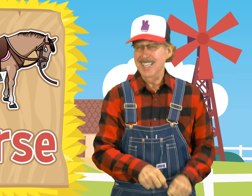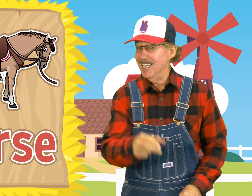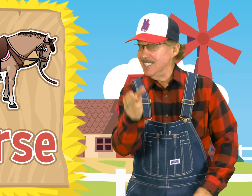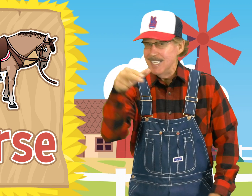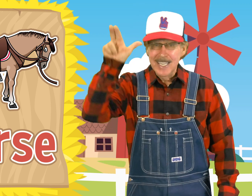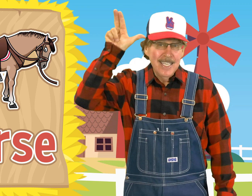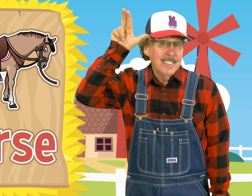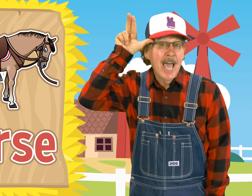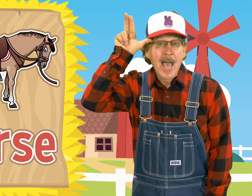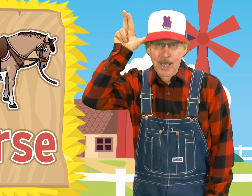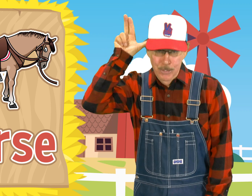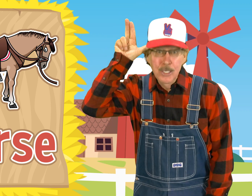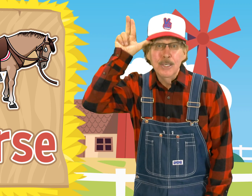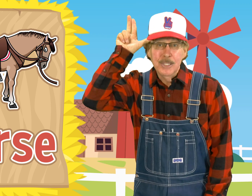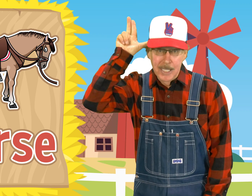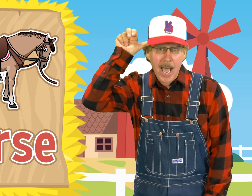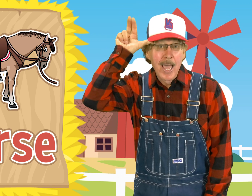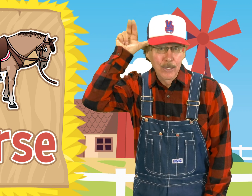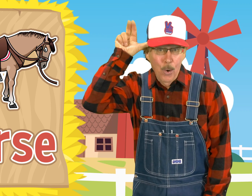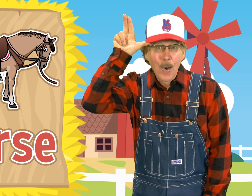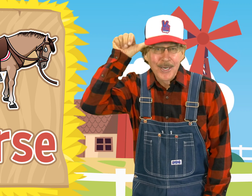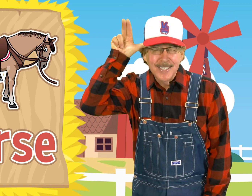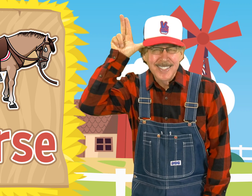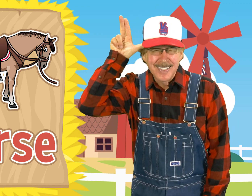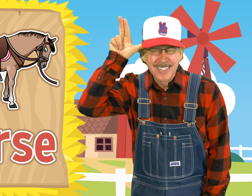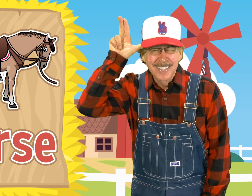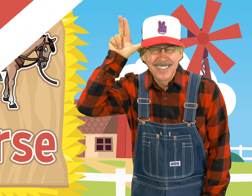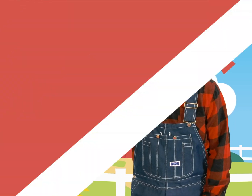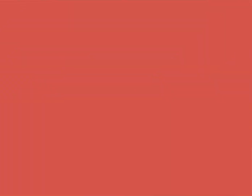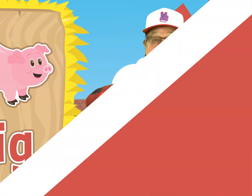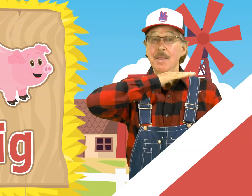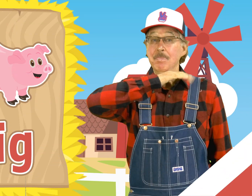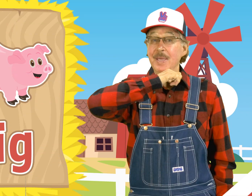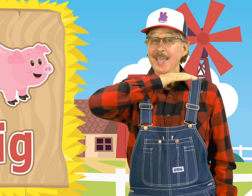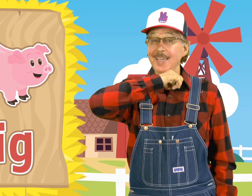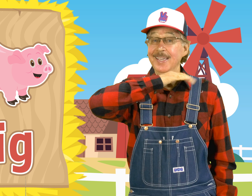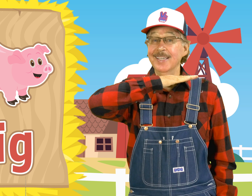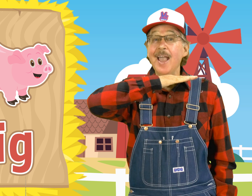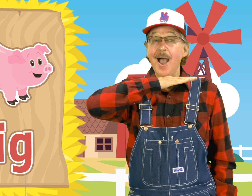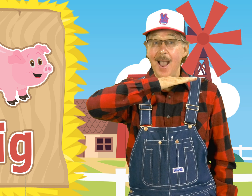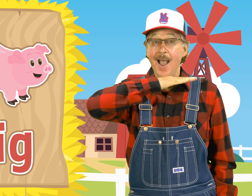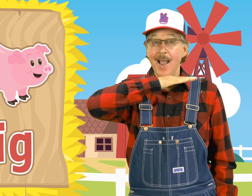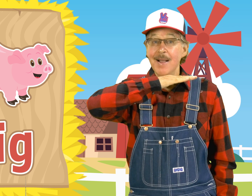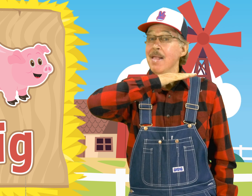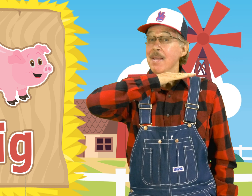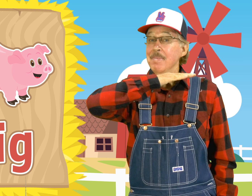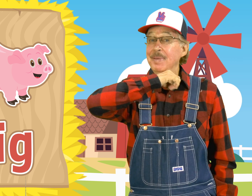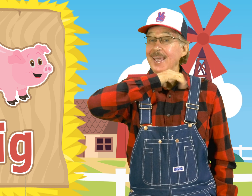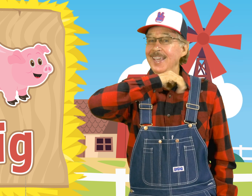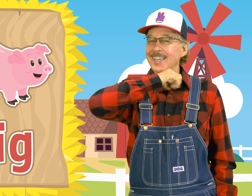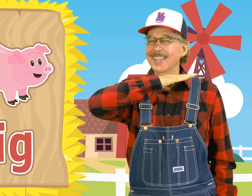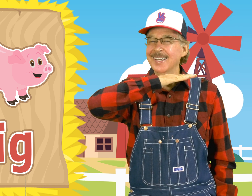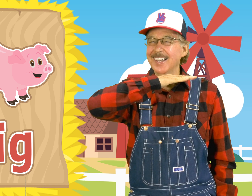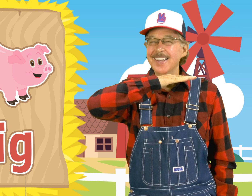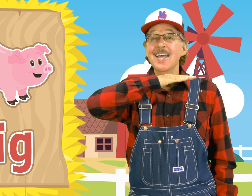This is how you sign horse Pig, pig